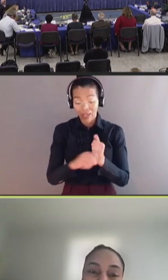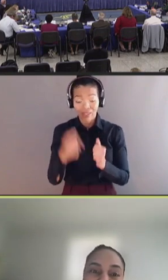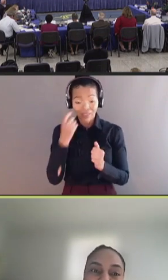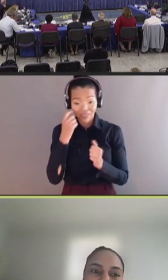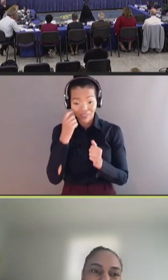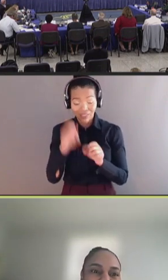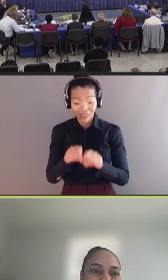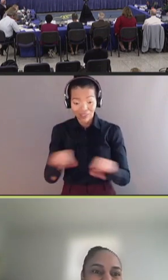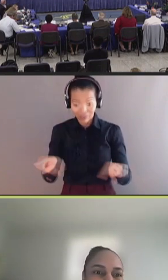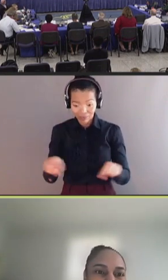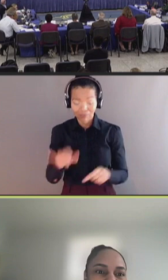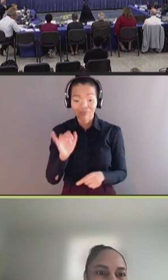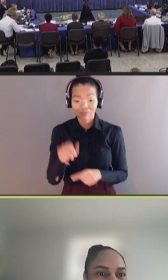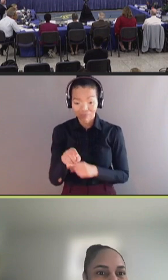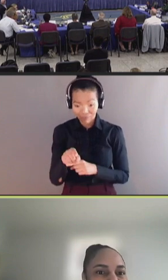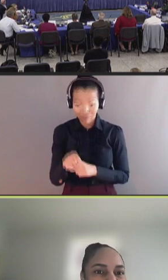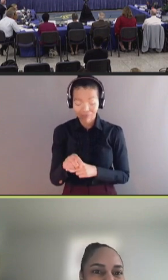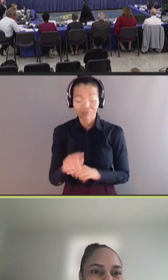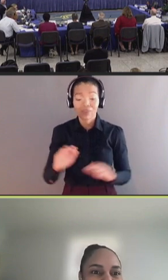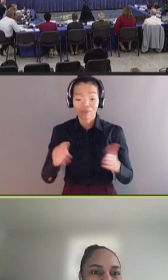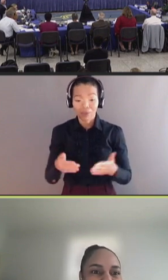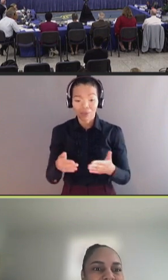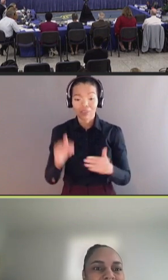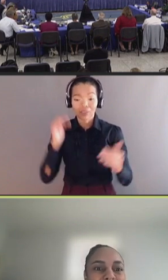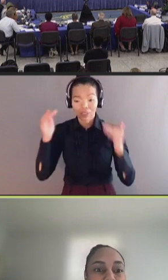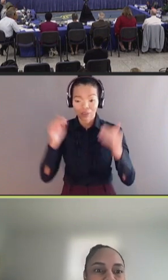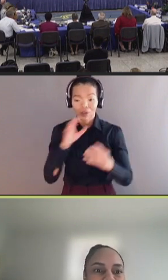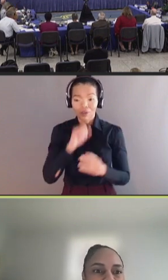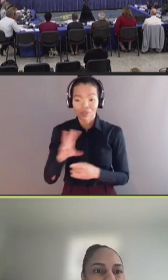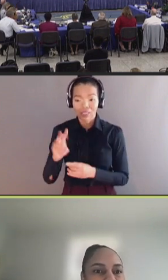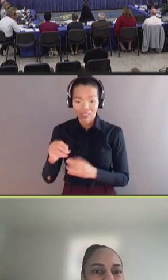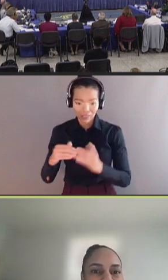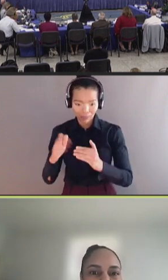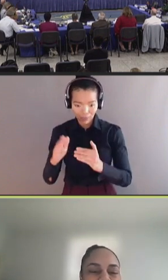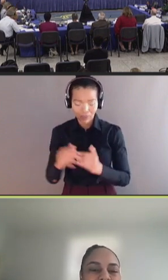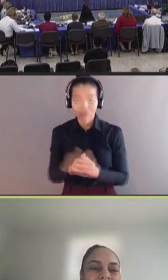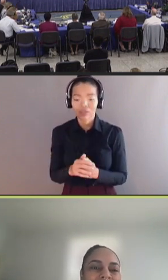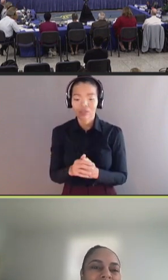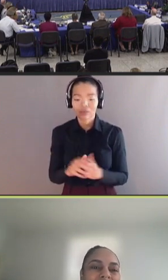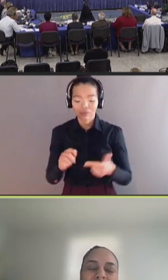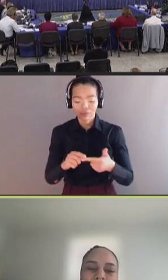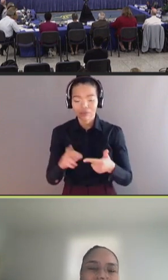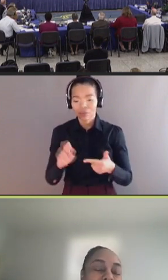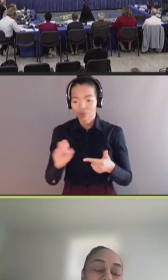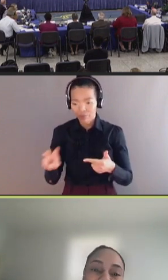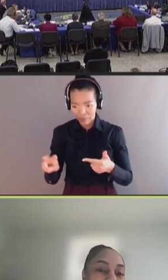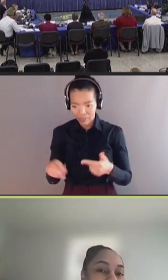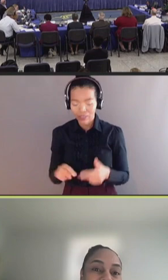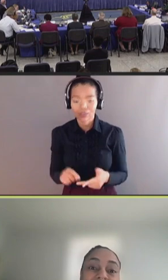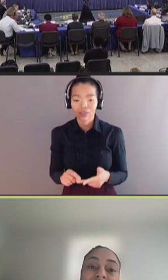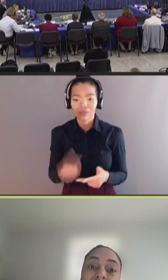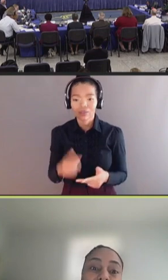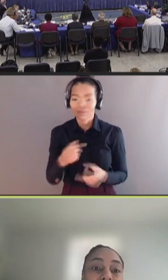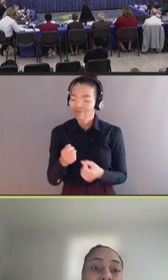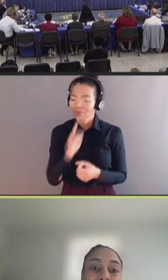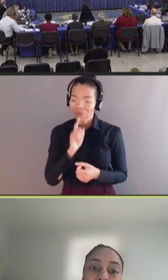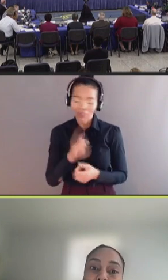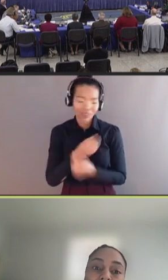ones focused on adult 60-plus, focused on RSV. I love these ads. I love the feel. They're more